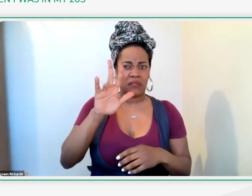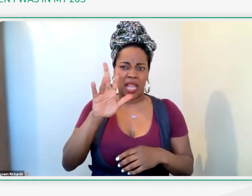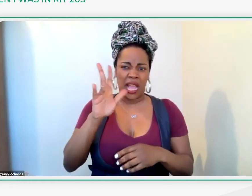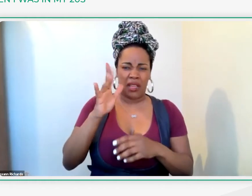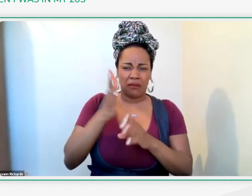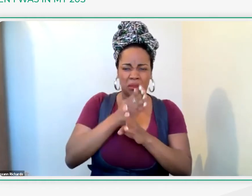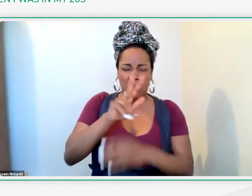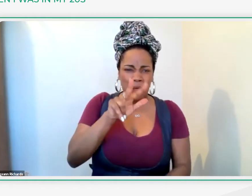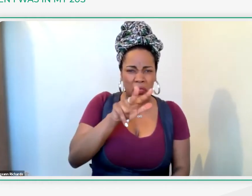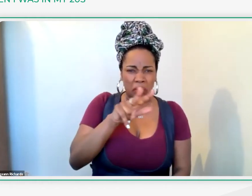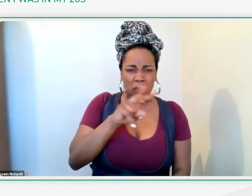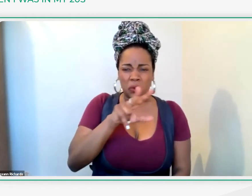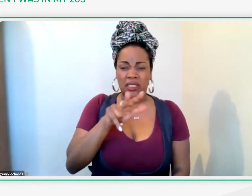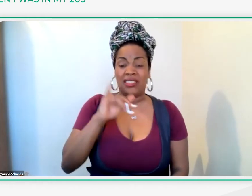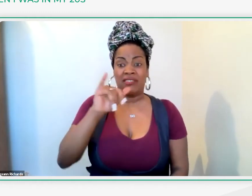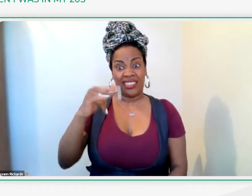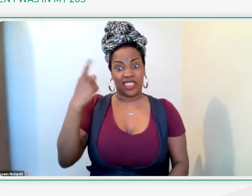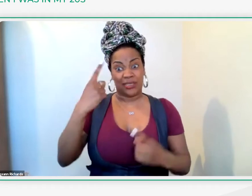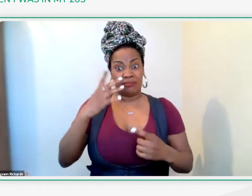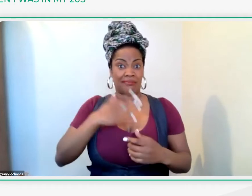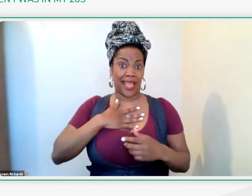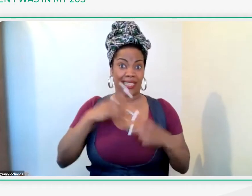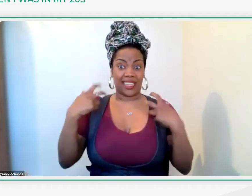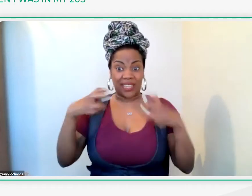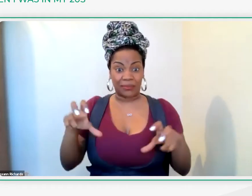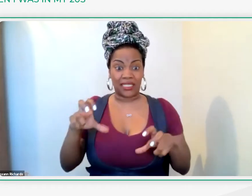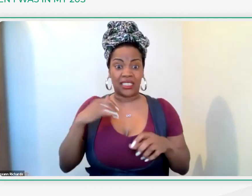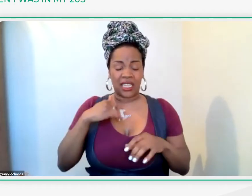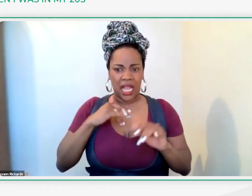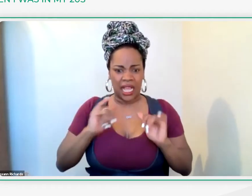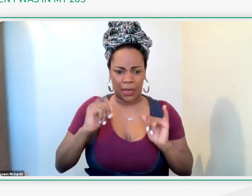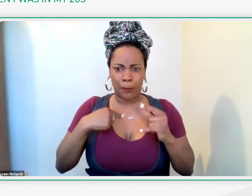until I finally agreed. I was maybe 33, 32, at the time.